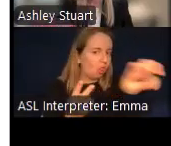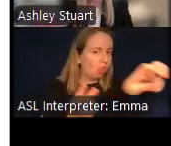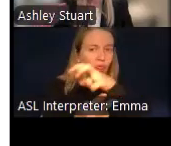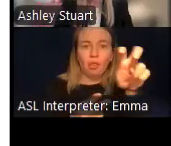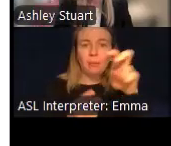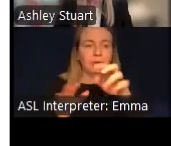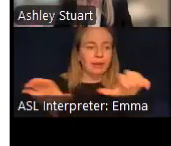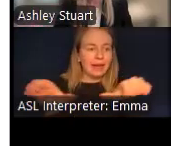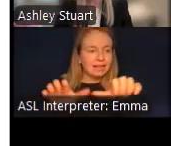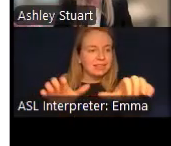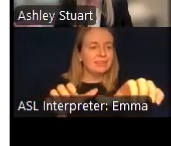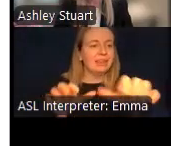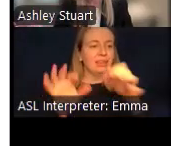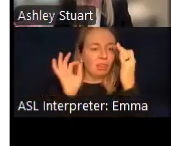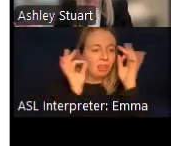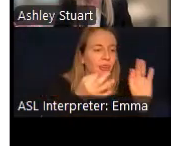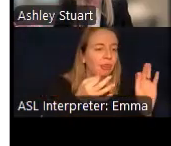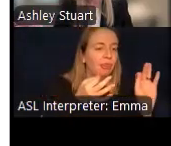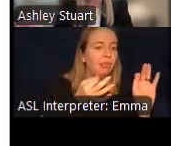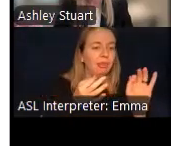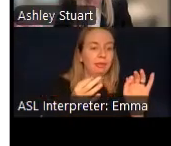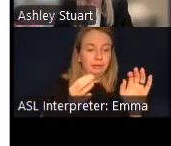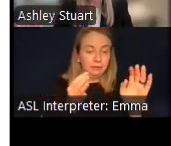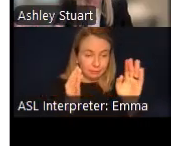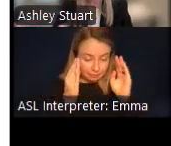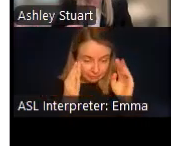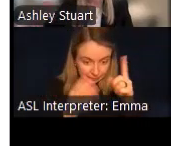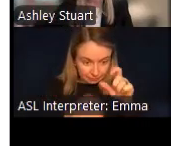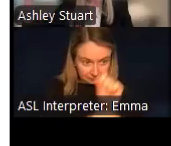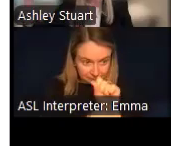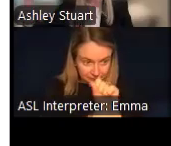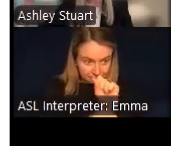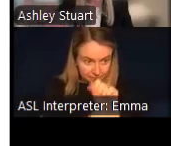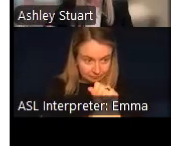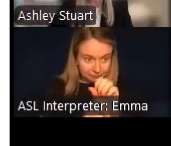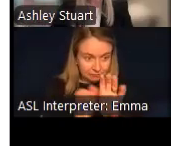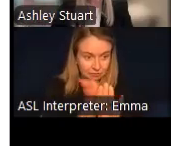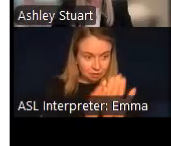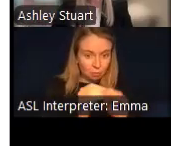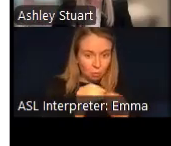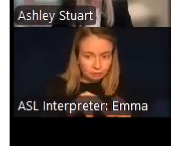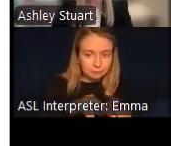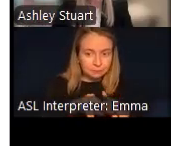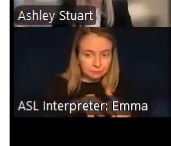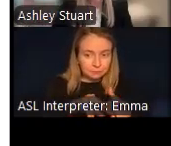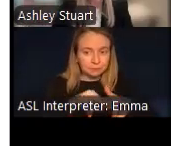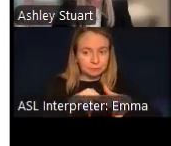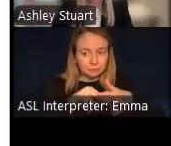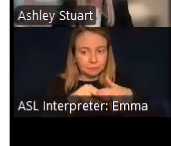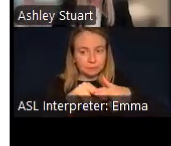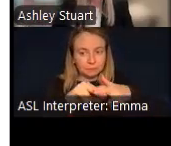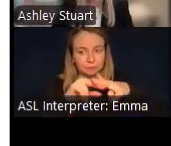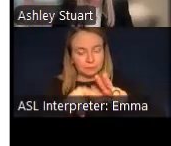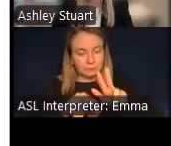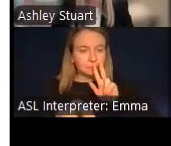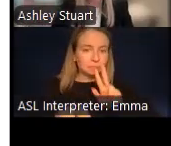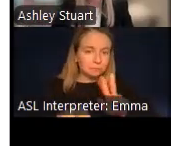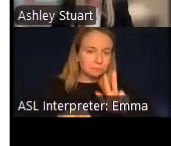typically sustained attention to a single task develops more gradually during the preschool years, toddlers are also